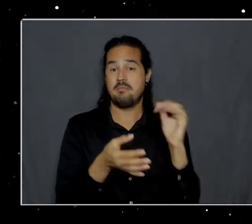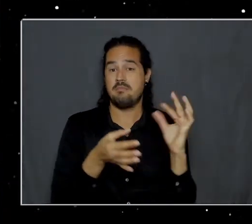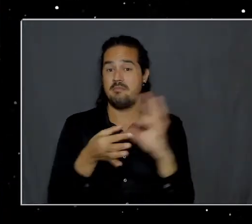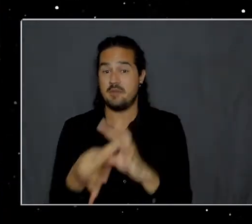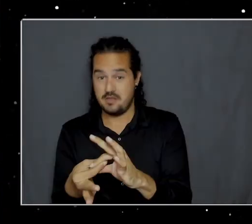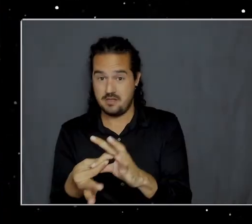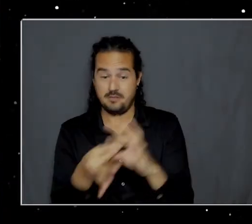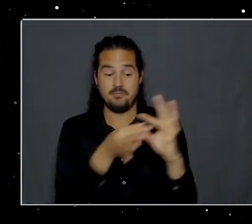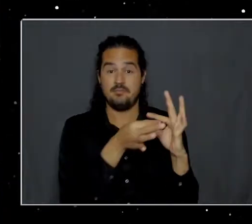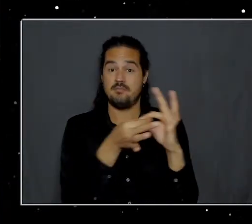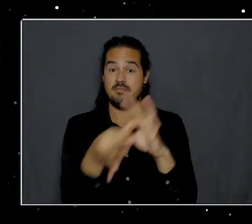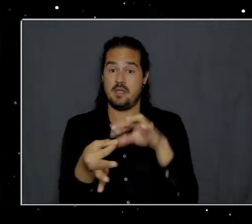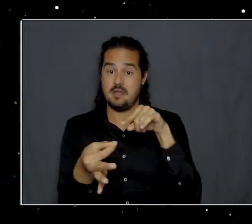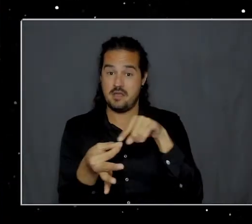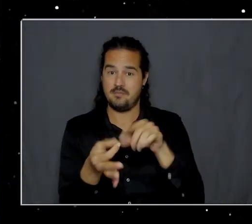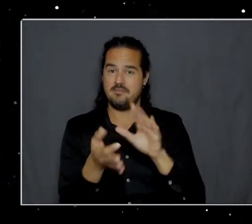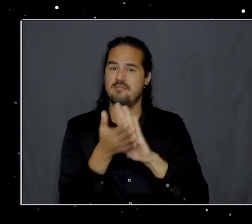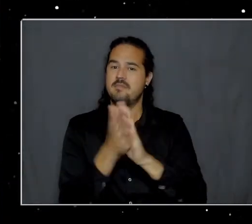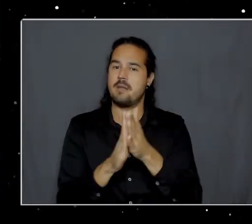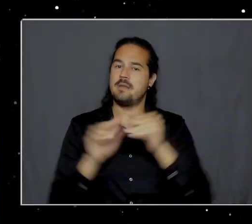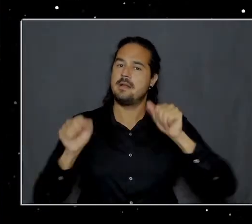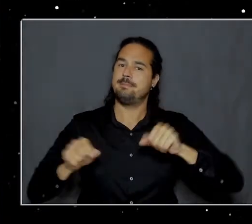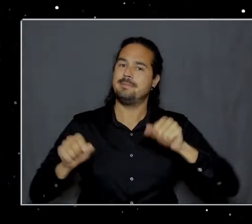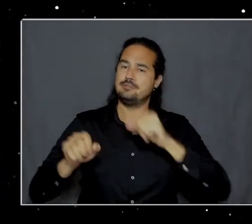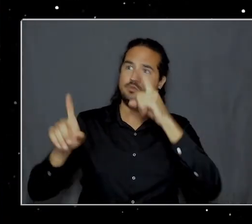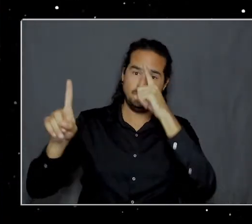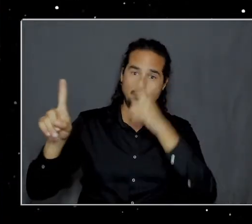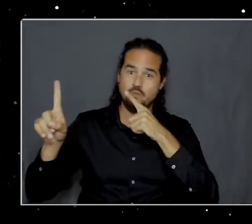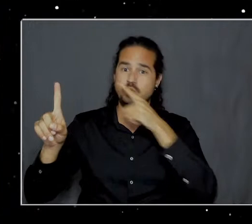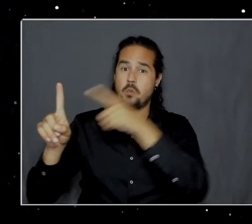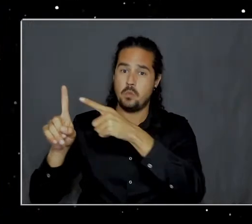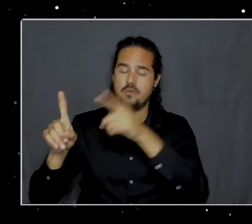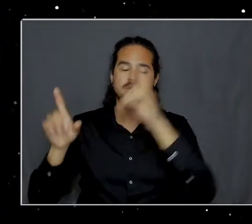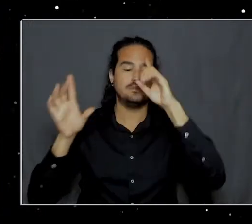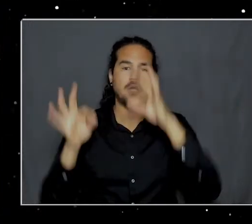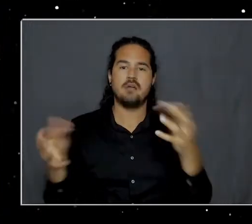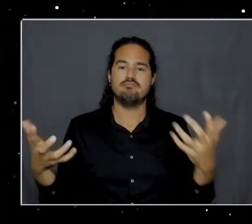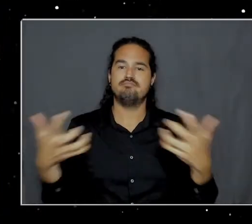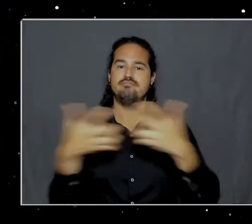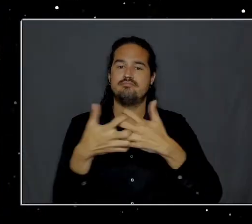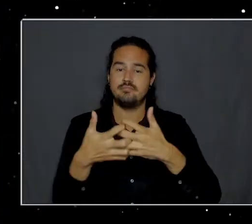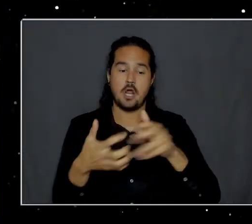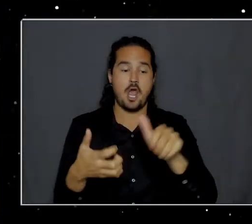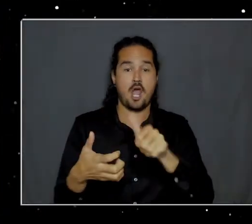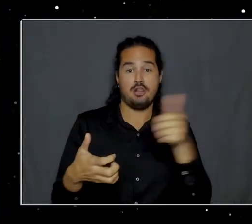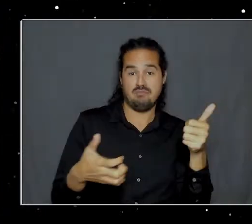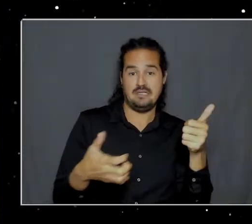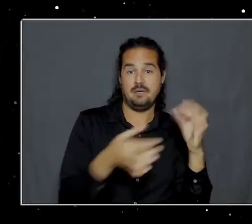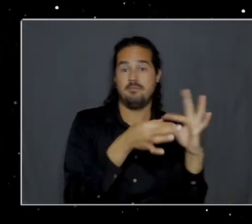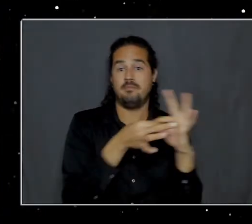ASPIRATION. SO, WE DECIDED THAT IT WAS THE OTHERING AND BELONGING INSTITUTE. THE OTHERING IS THE PROBLEM